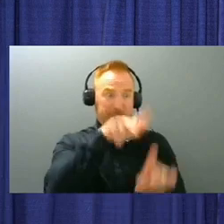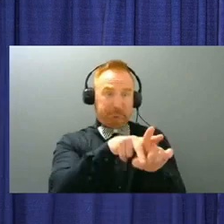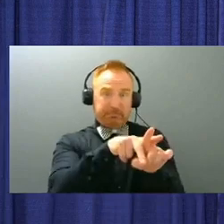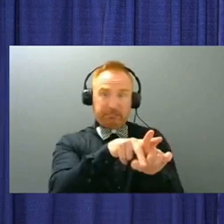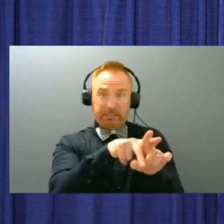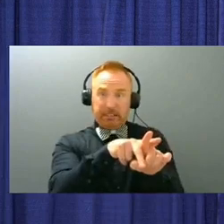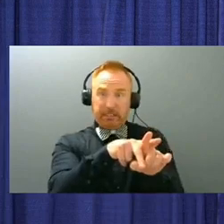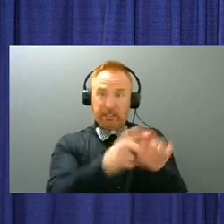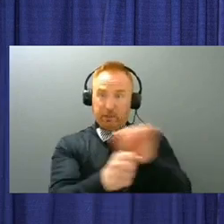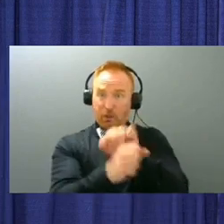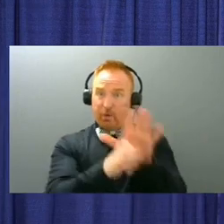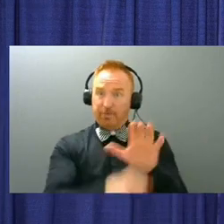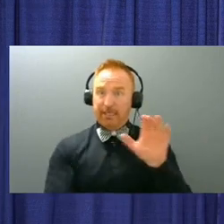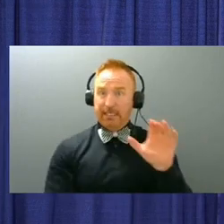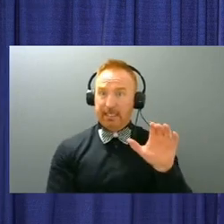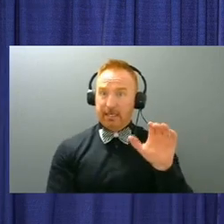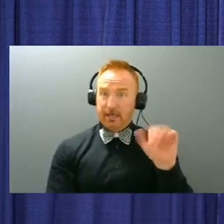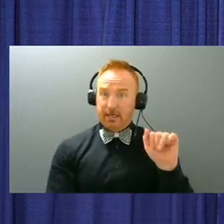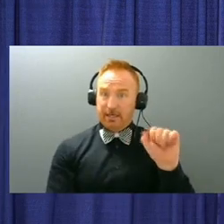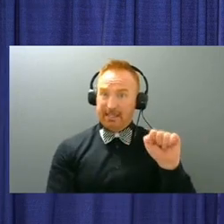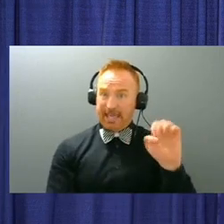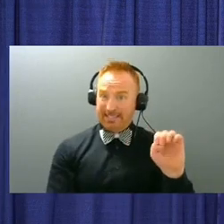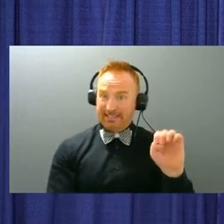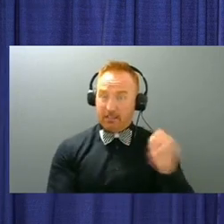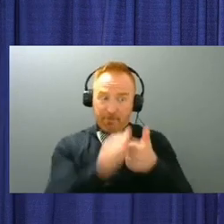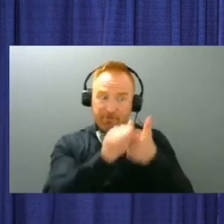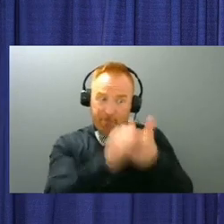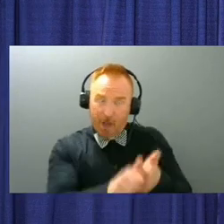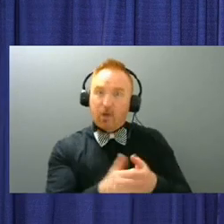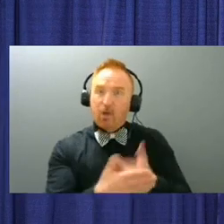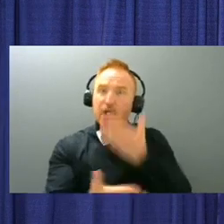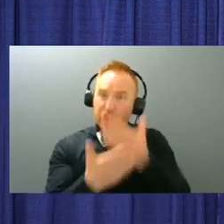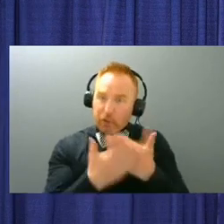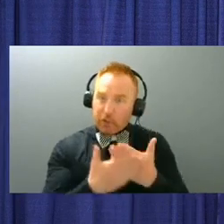by following good distancing measures along the trajectory